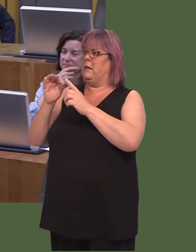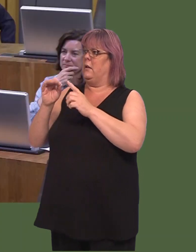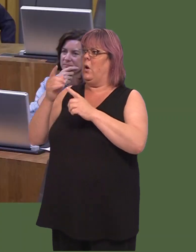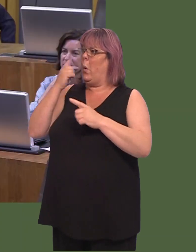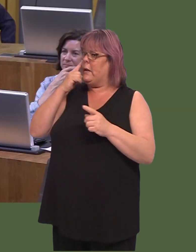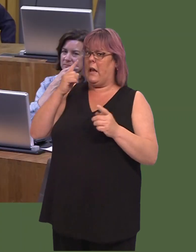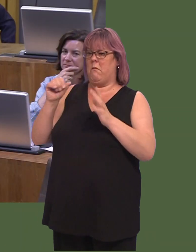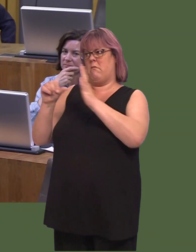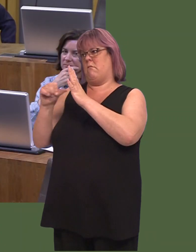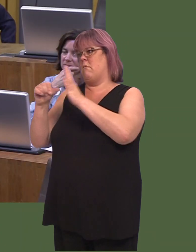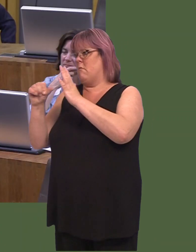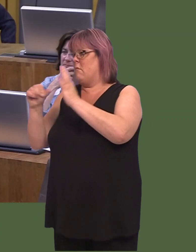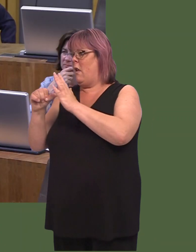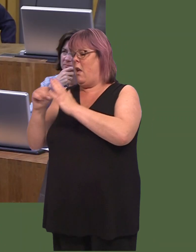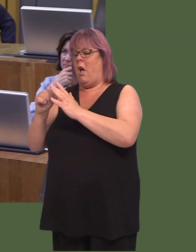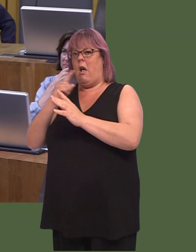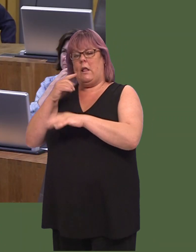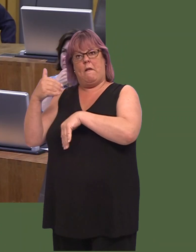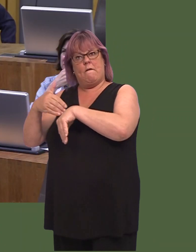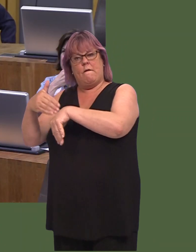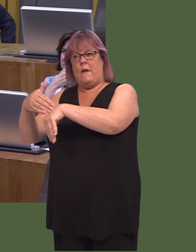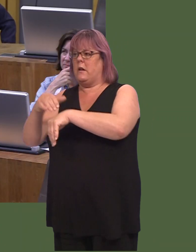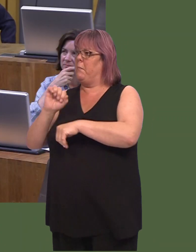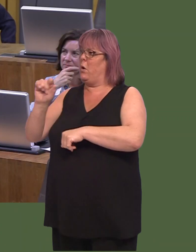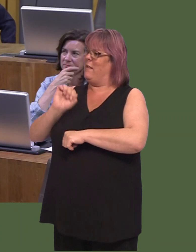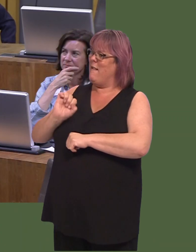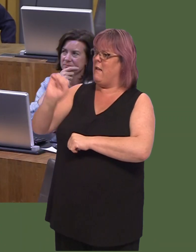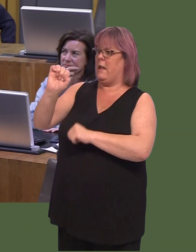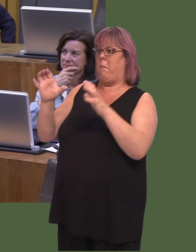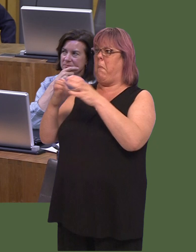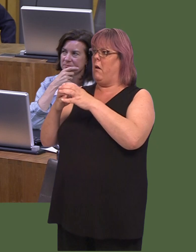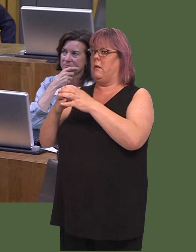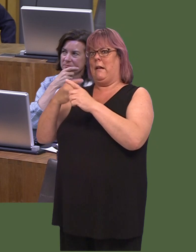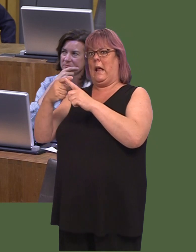in England, we will see from them, and hear from them, the devastating impact of his party's